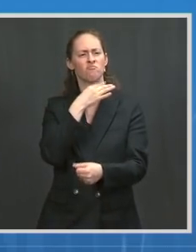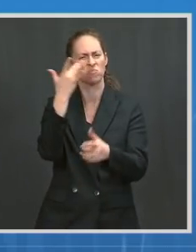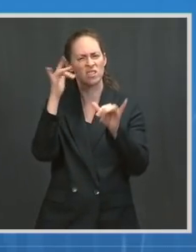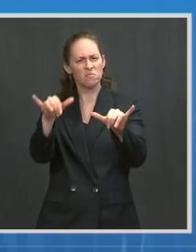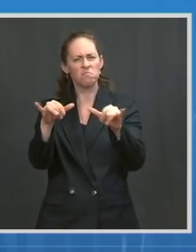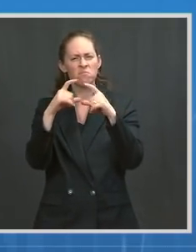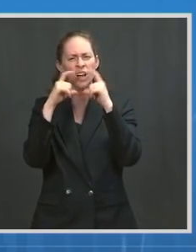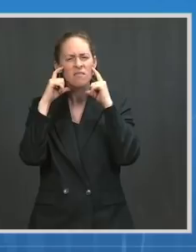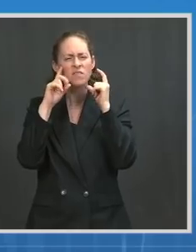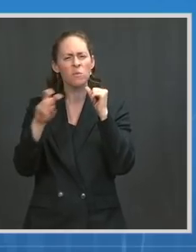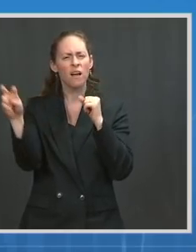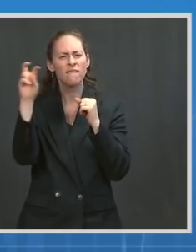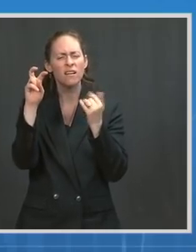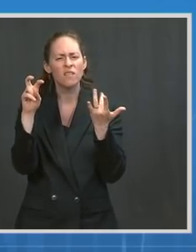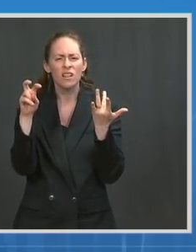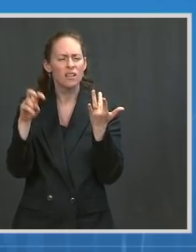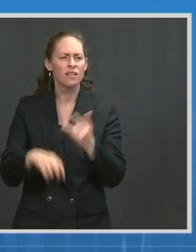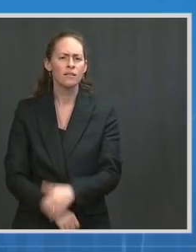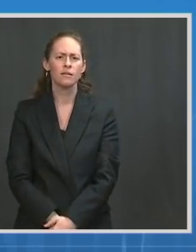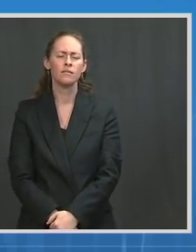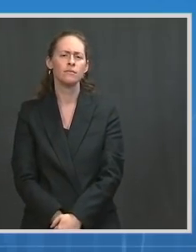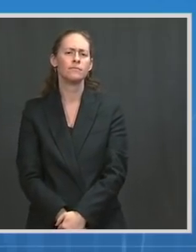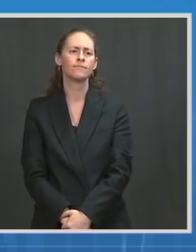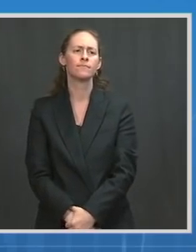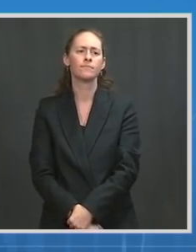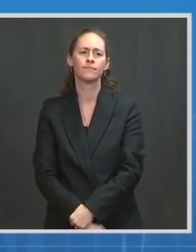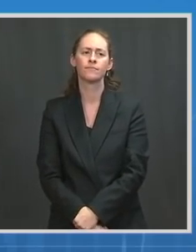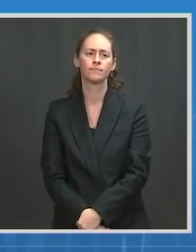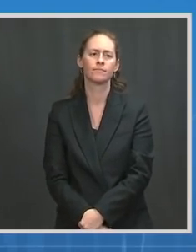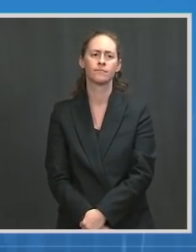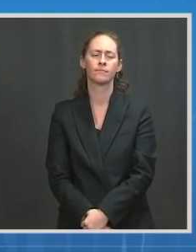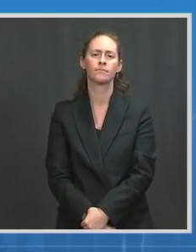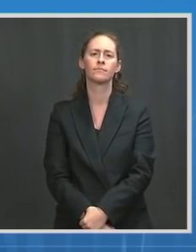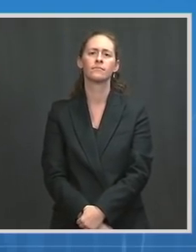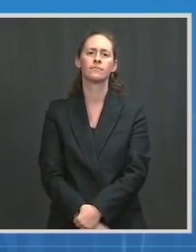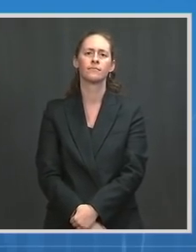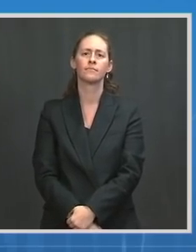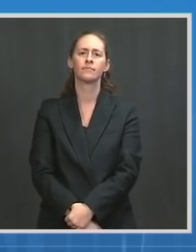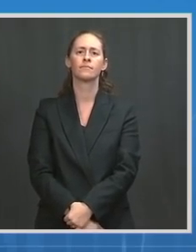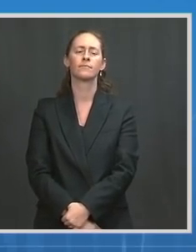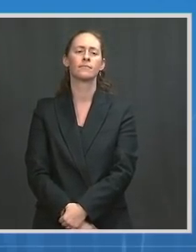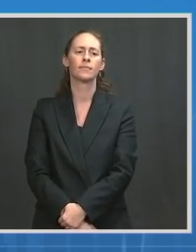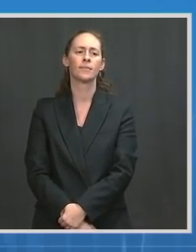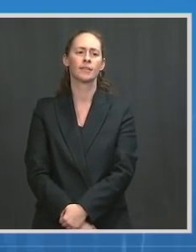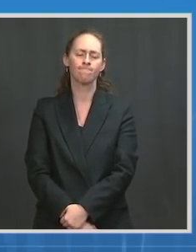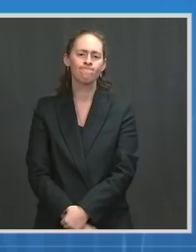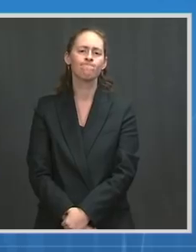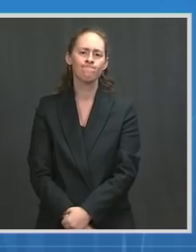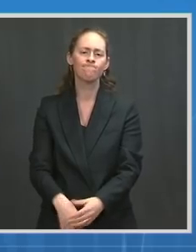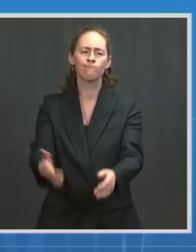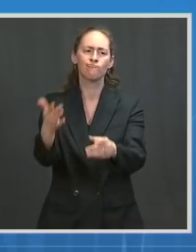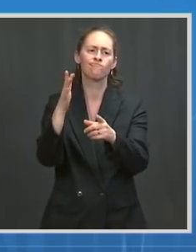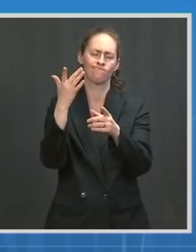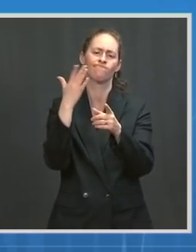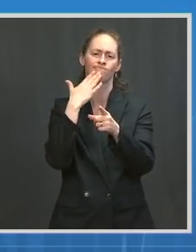So, we -- the science demonstrates that if you are fully vaccinated, you are protected.